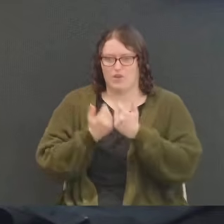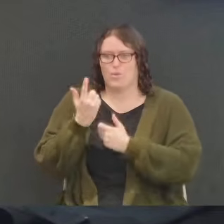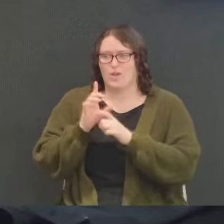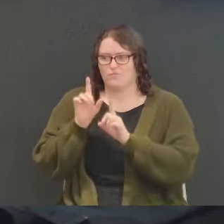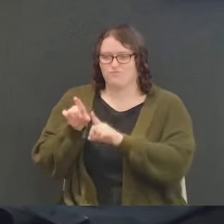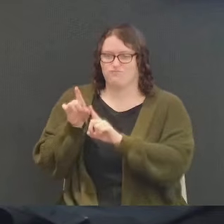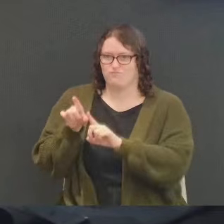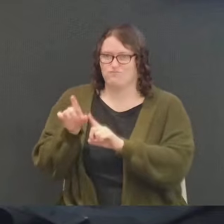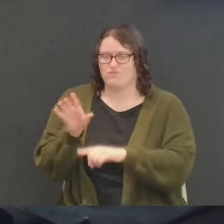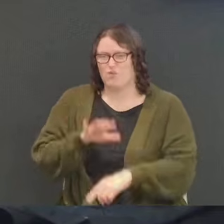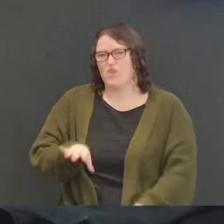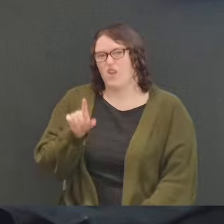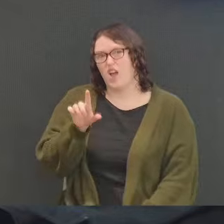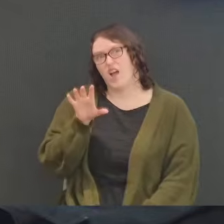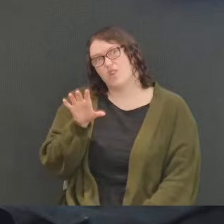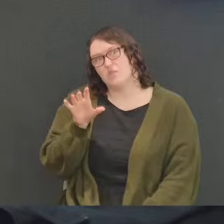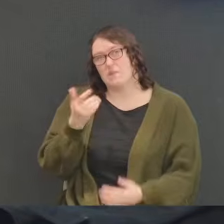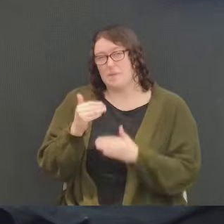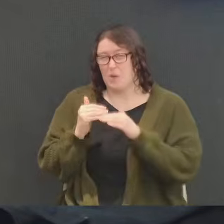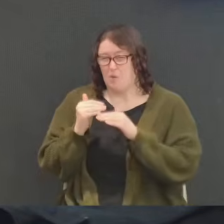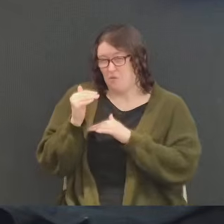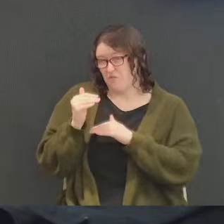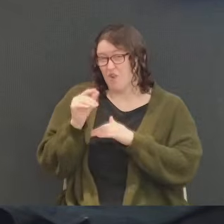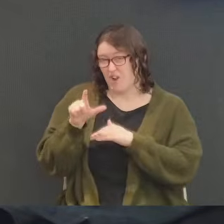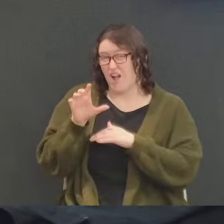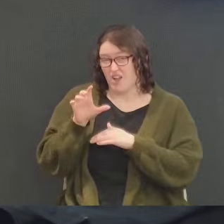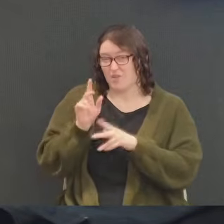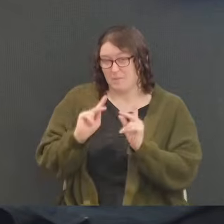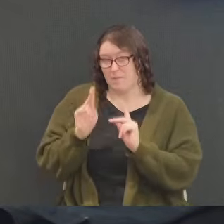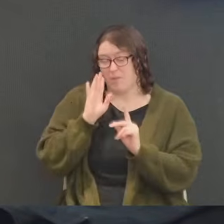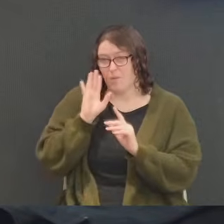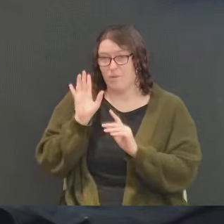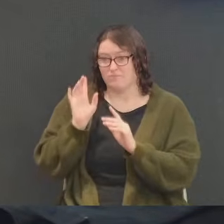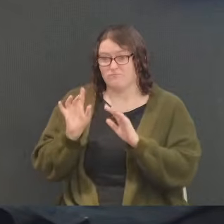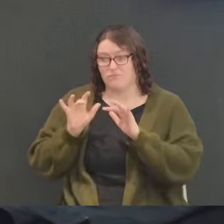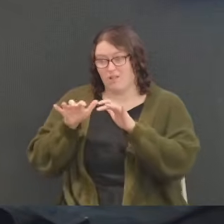be around a hundred, maybe a little bit more than that. So, more to come on that. but where we we